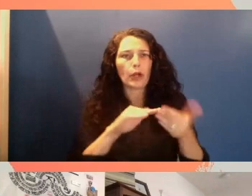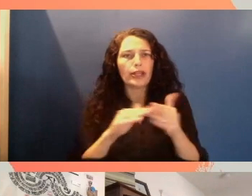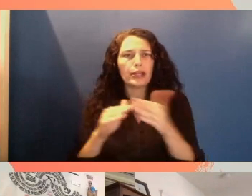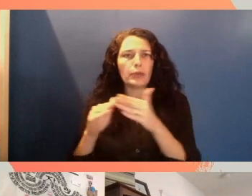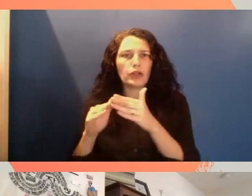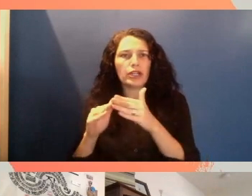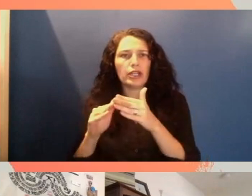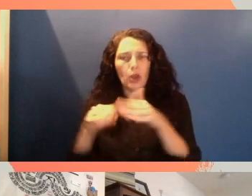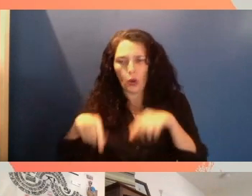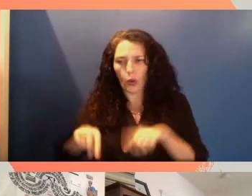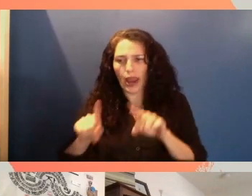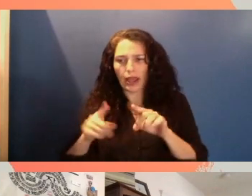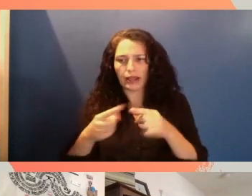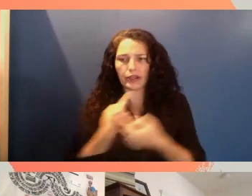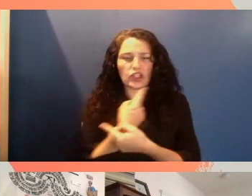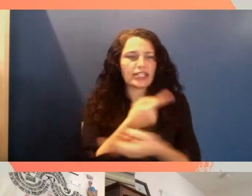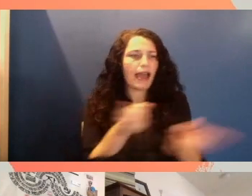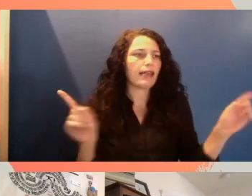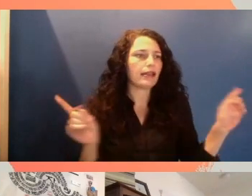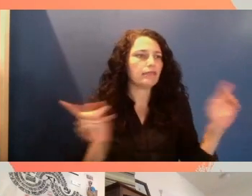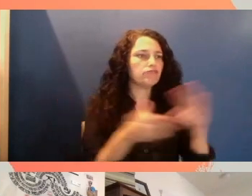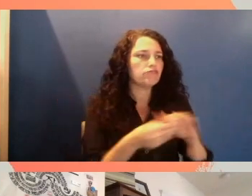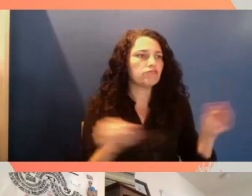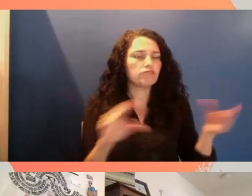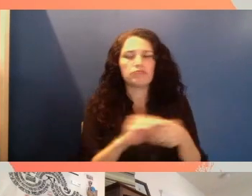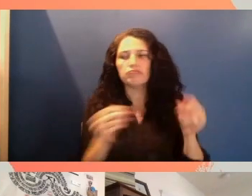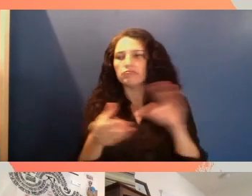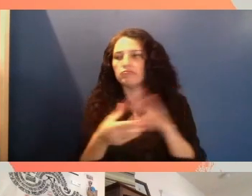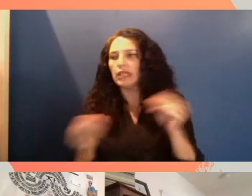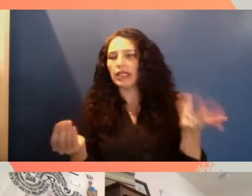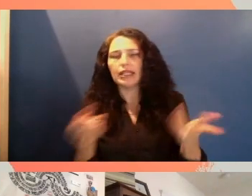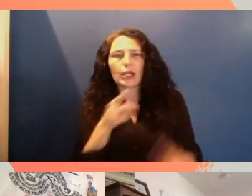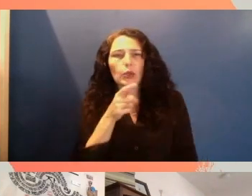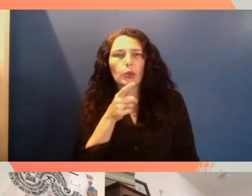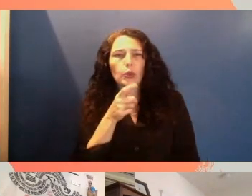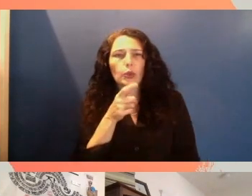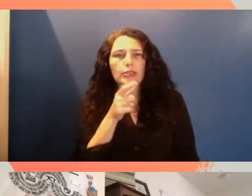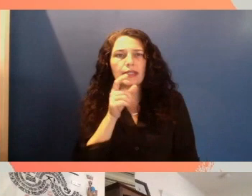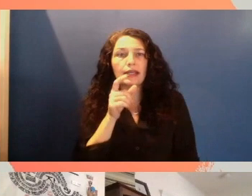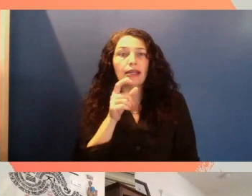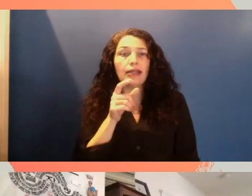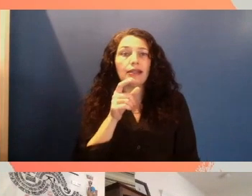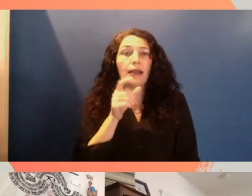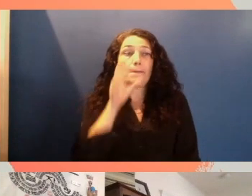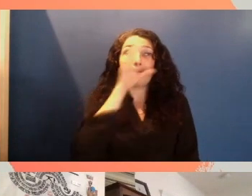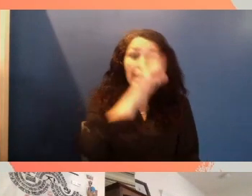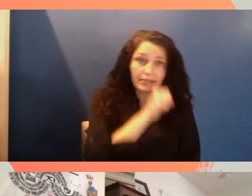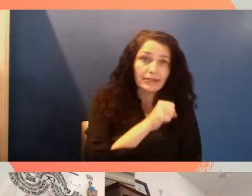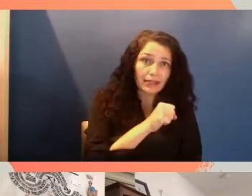So who is missing and then also who is missing from these communities and the telling and why?